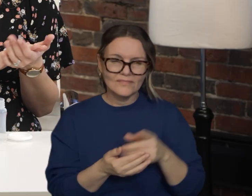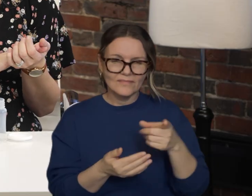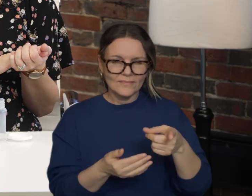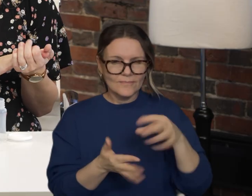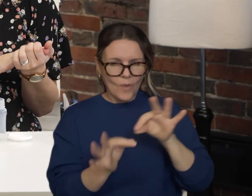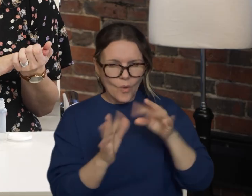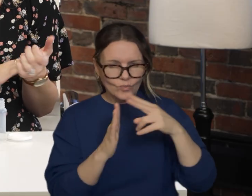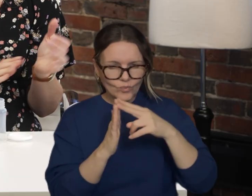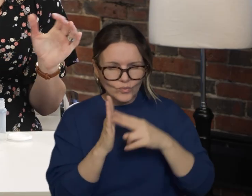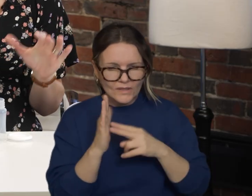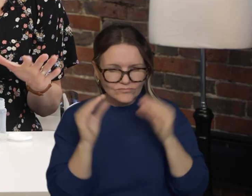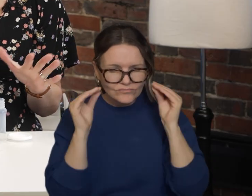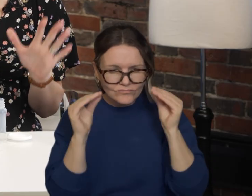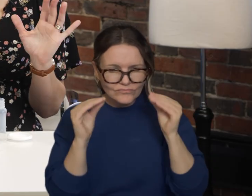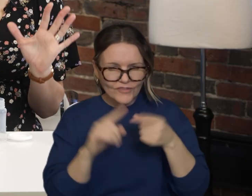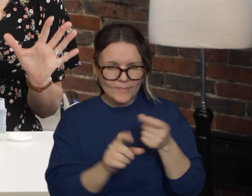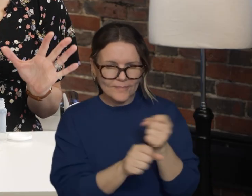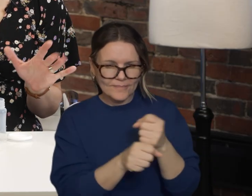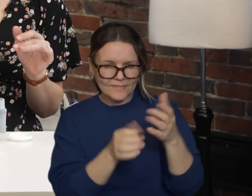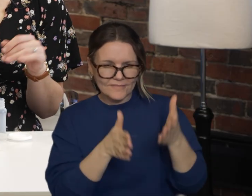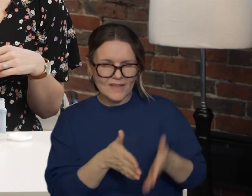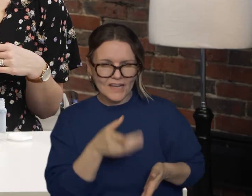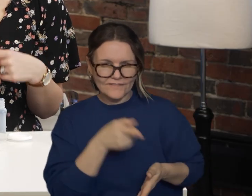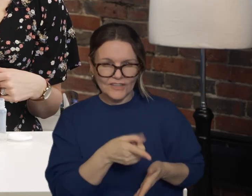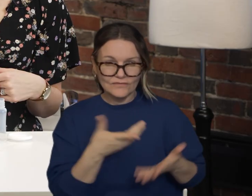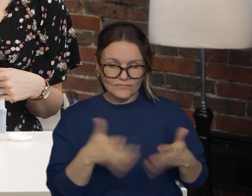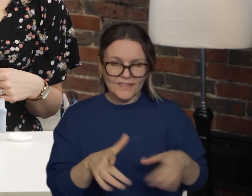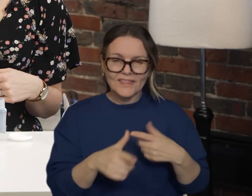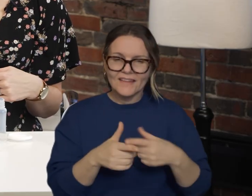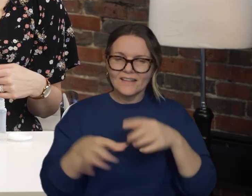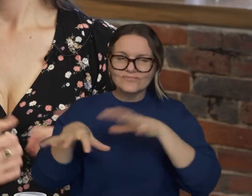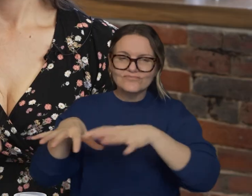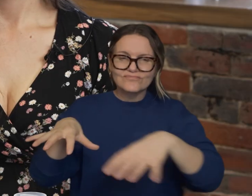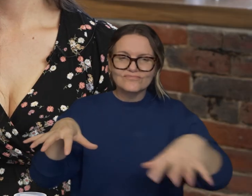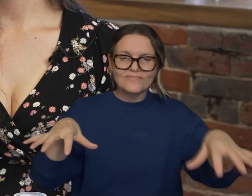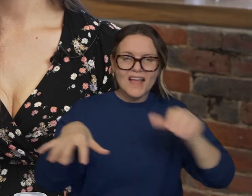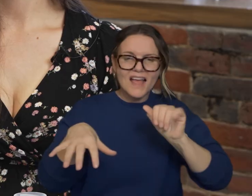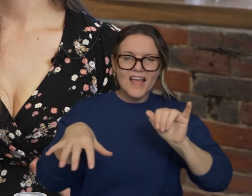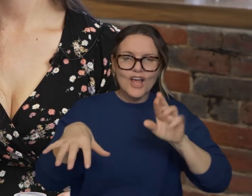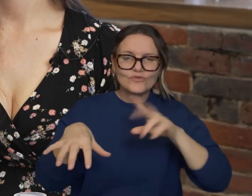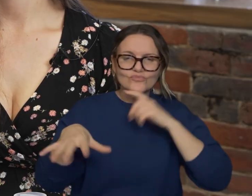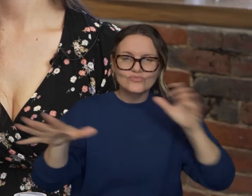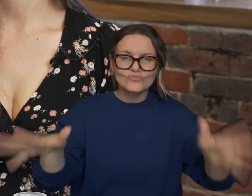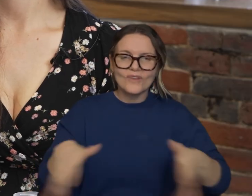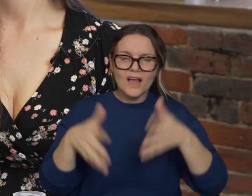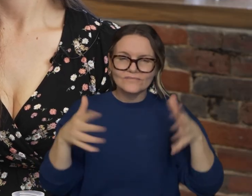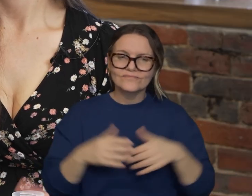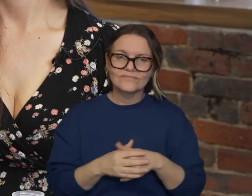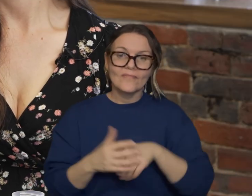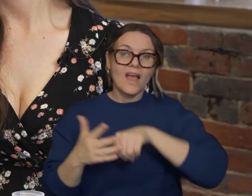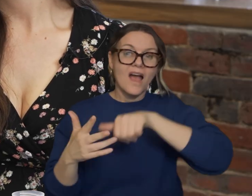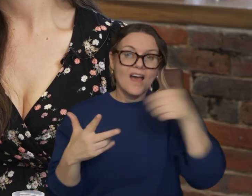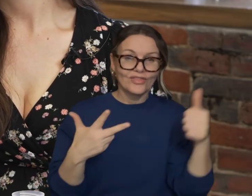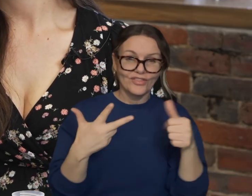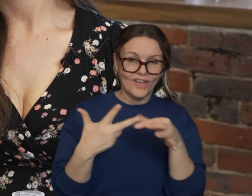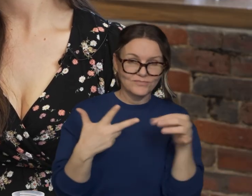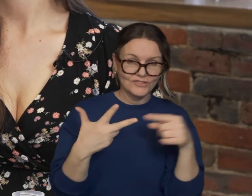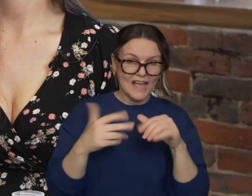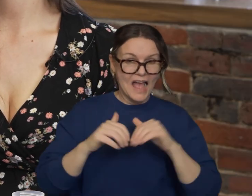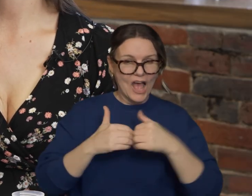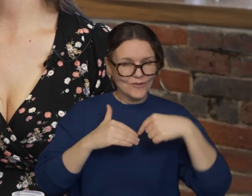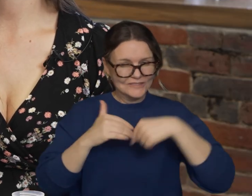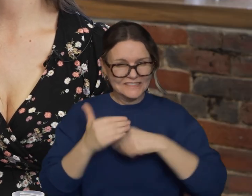that sterilizer um and then air dry if needed the third option is a micro steam bag so some brands